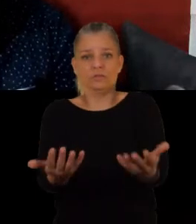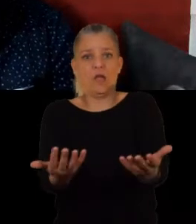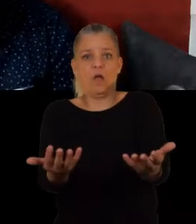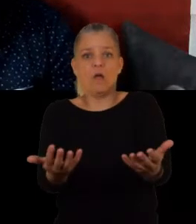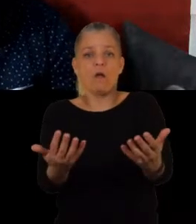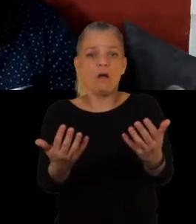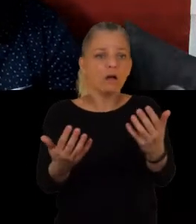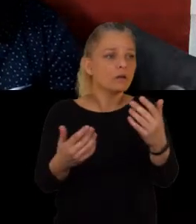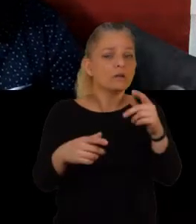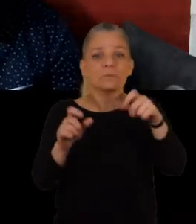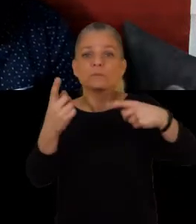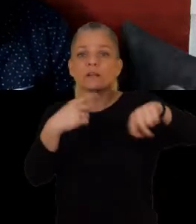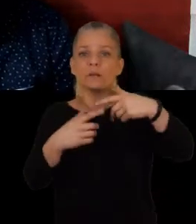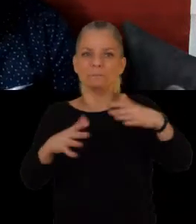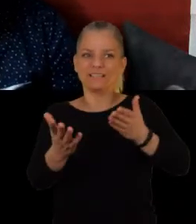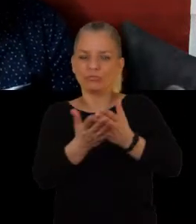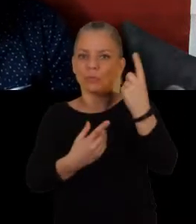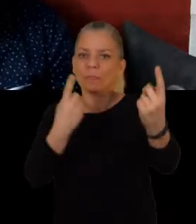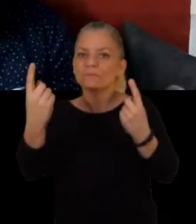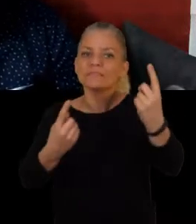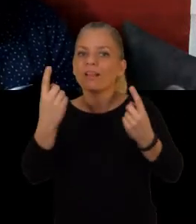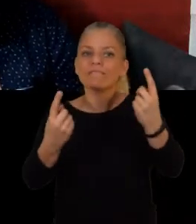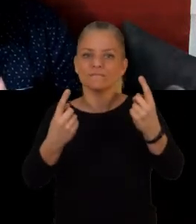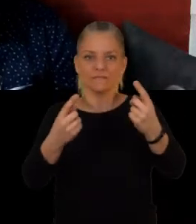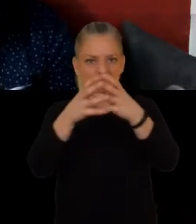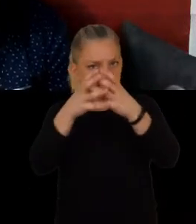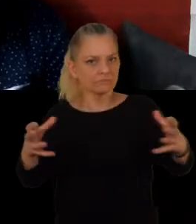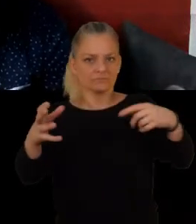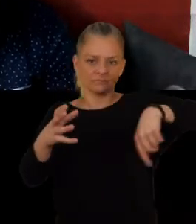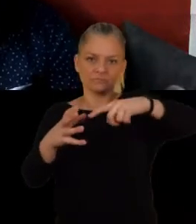know it's probably thousands by now people lived experience i think the majority would tell you